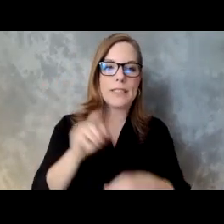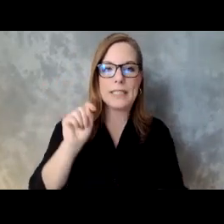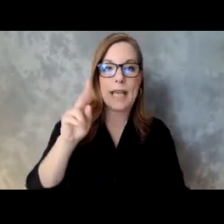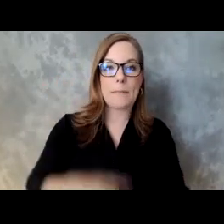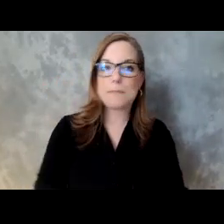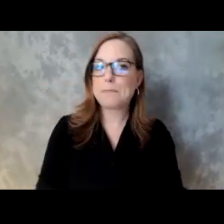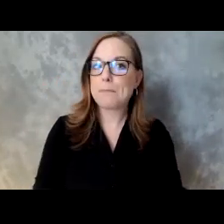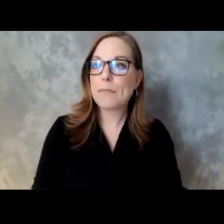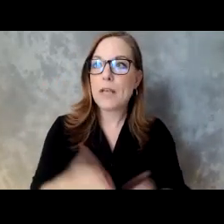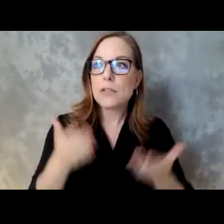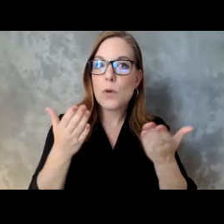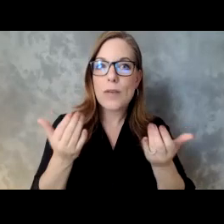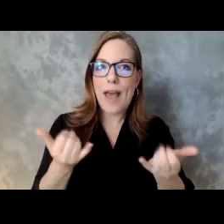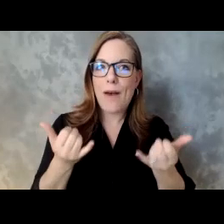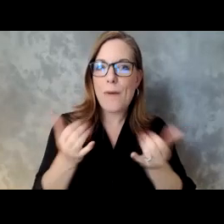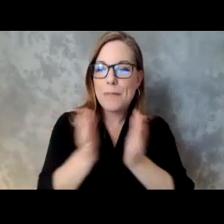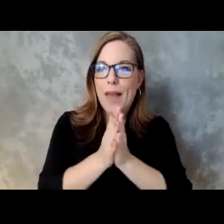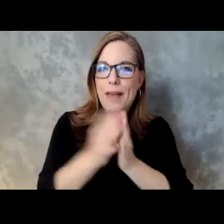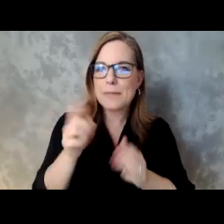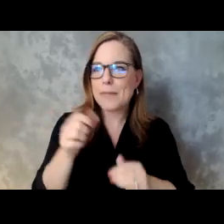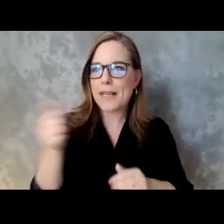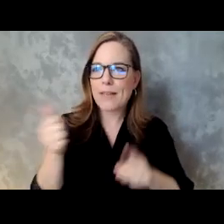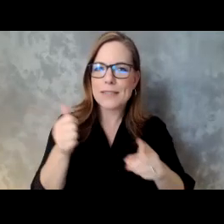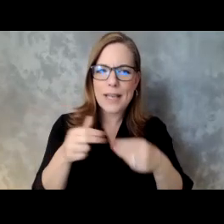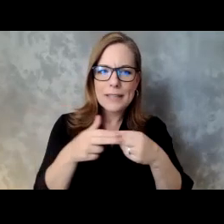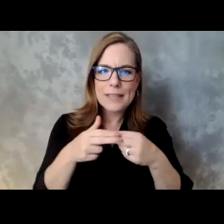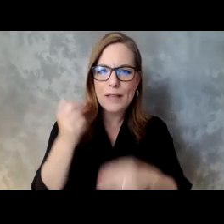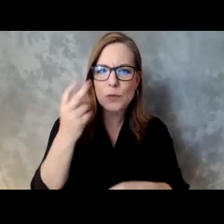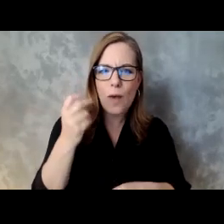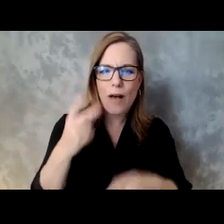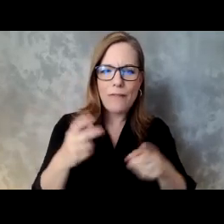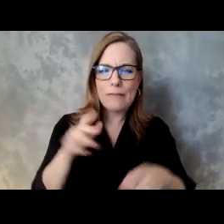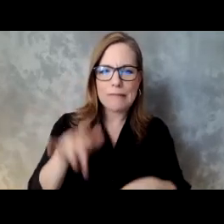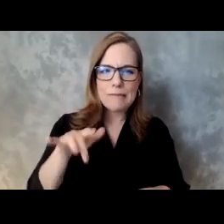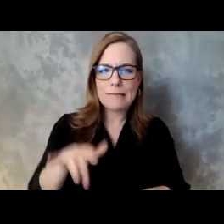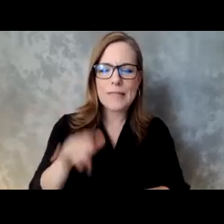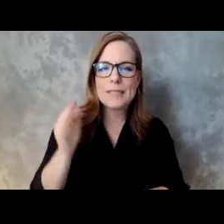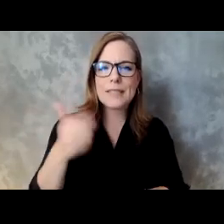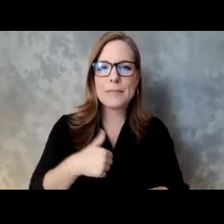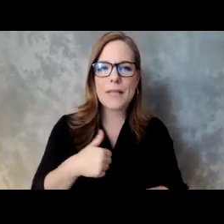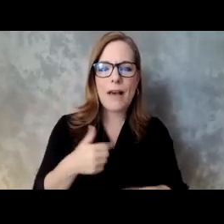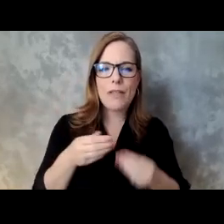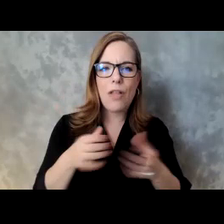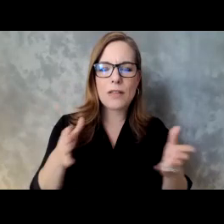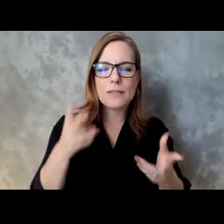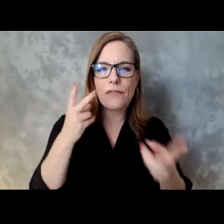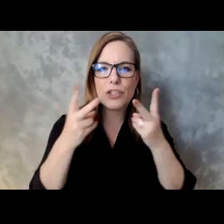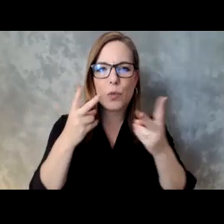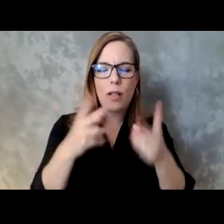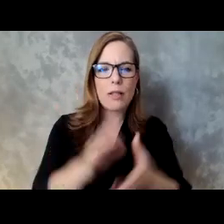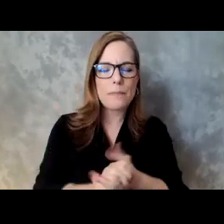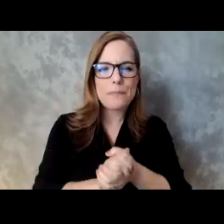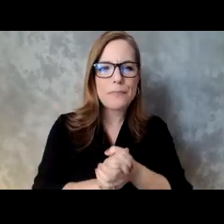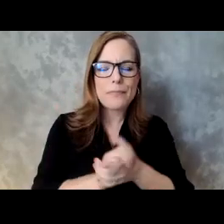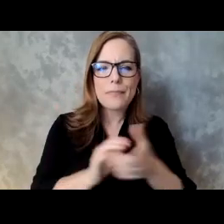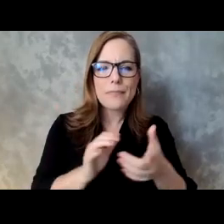team can pick up on slide 12 as it seems I have lost visual my visual connection to Zoom.